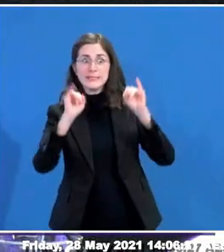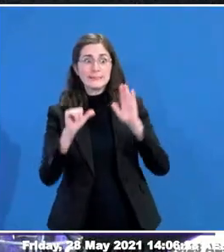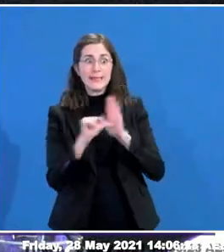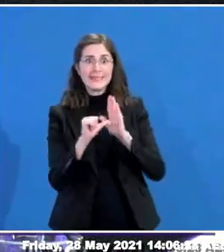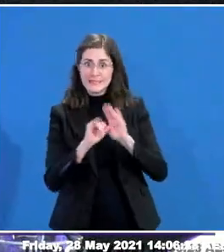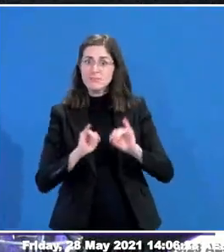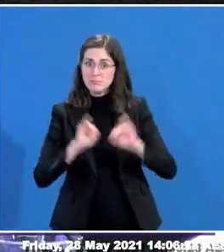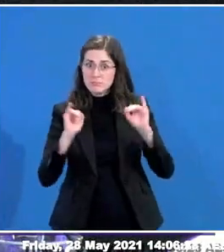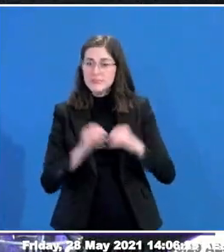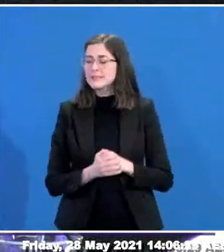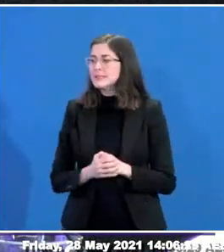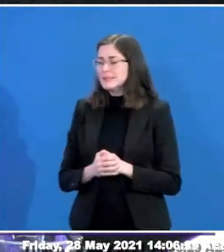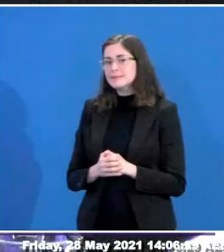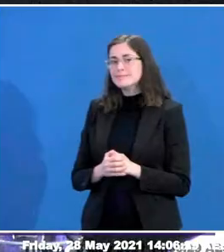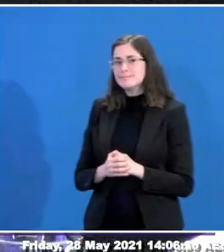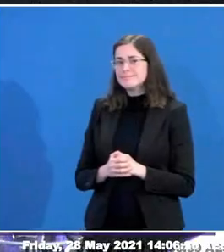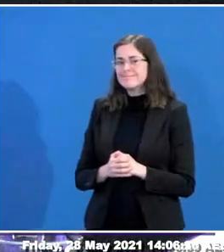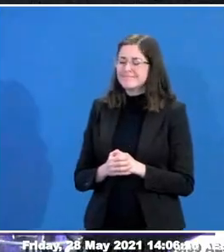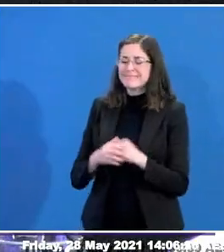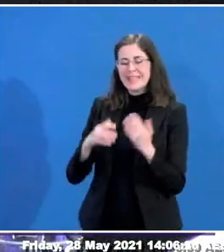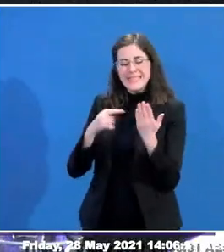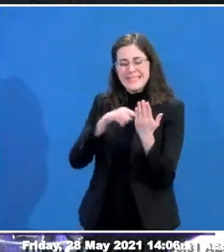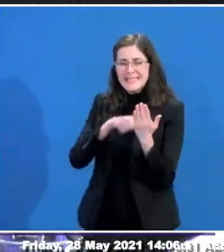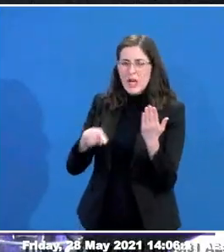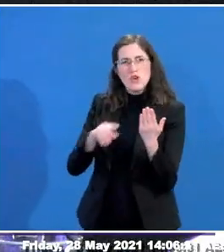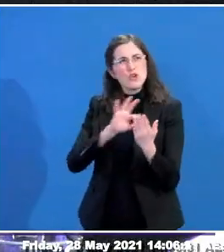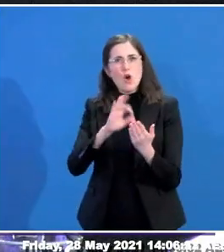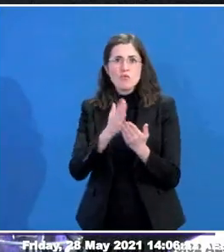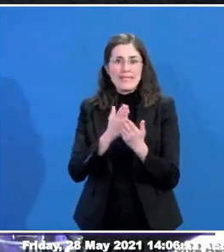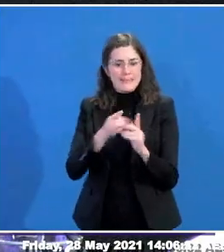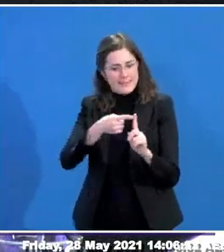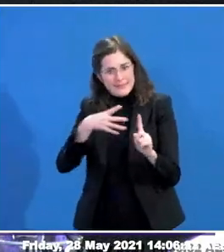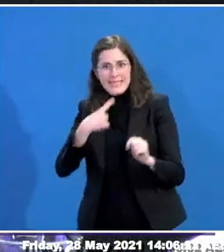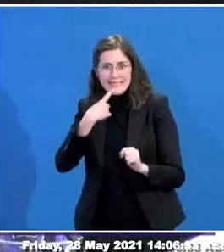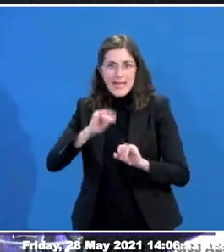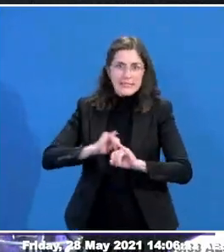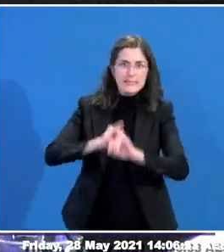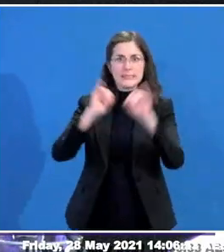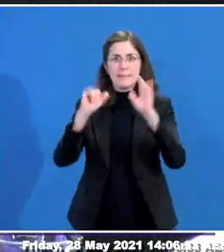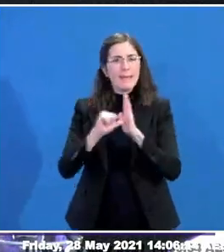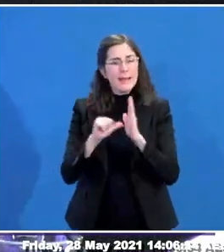can do is use the funding that exists within the participant's plan already, use that flexibly.